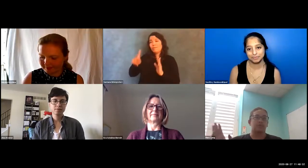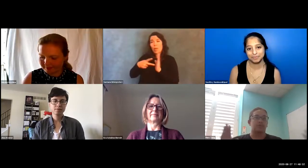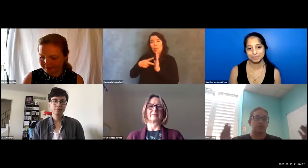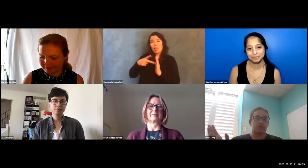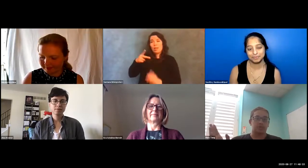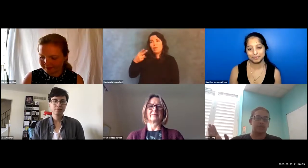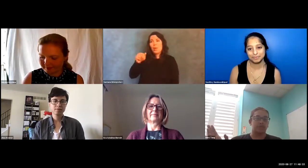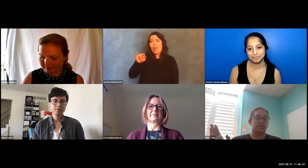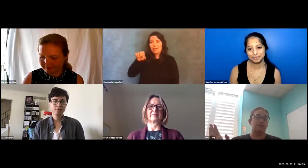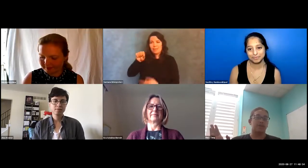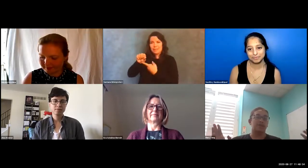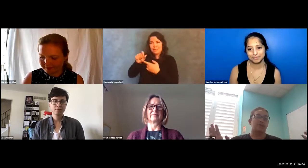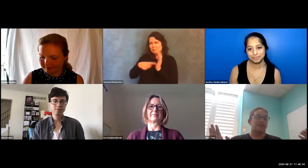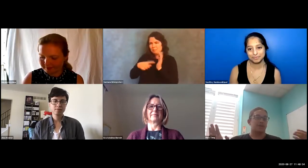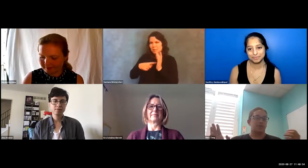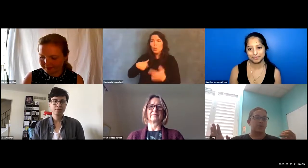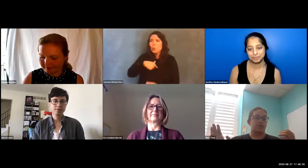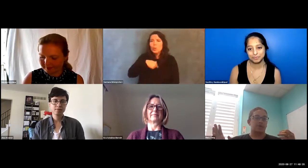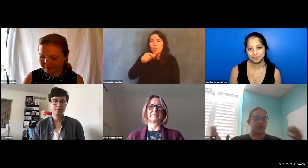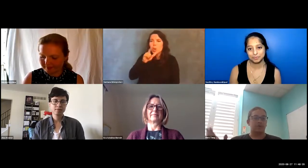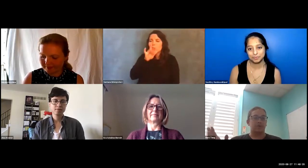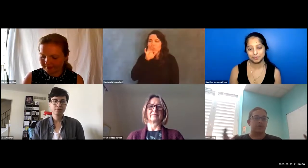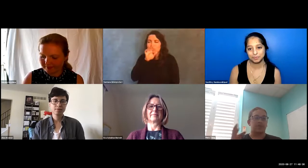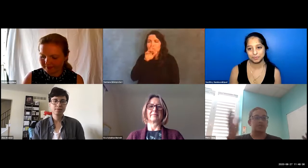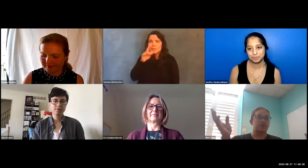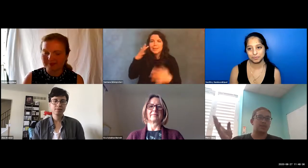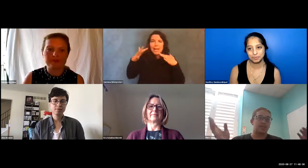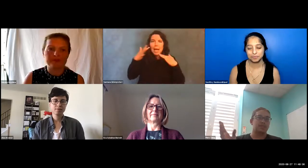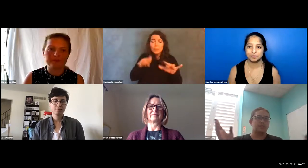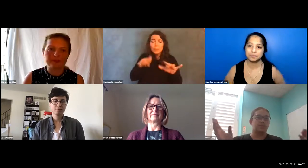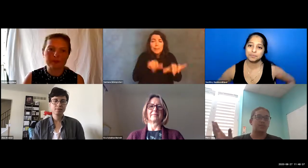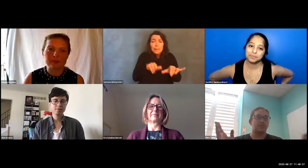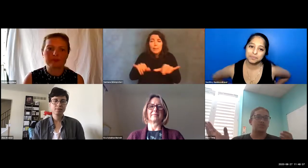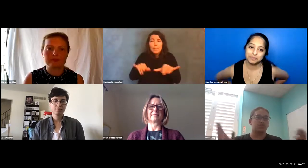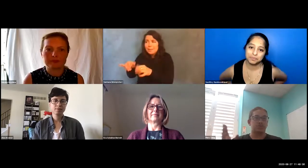We don't pronounce sounds the same way, and I think it kind of -- as you did the judgment